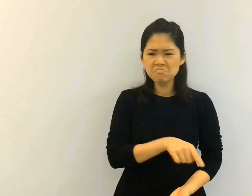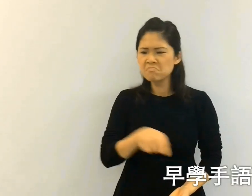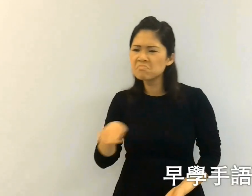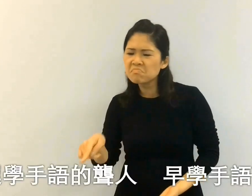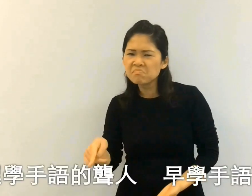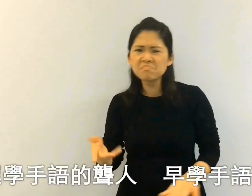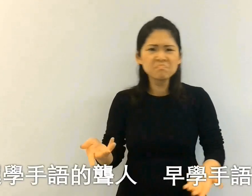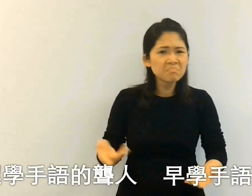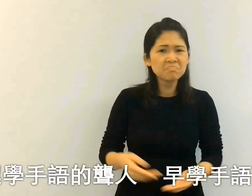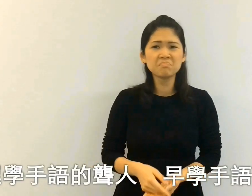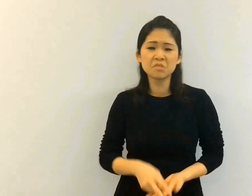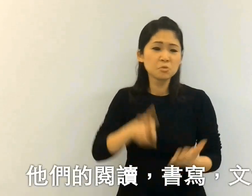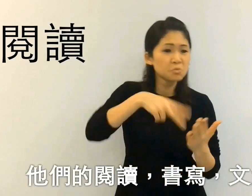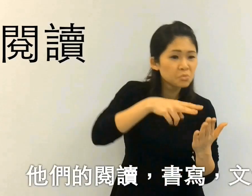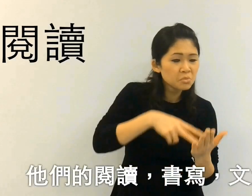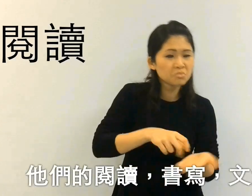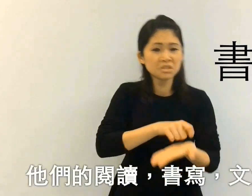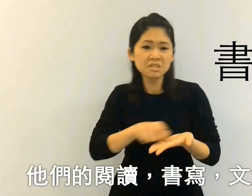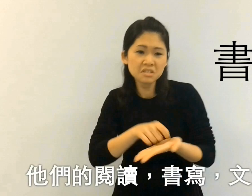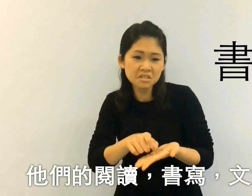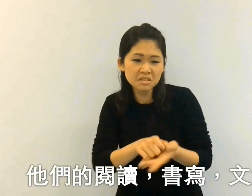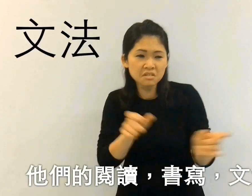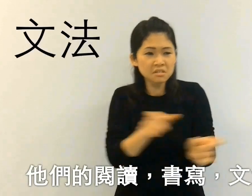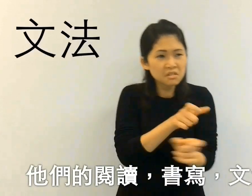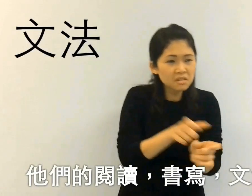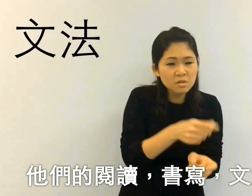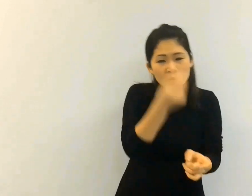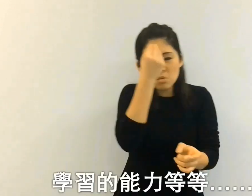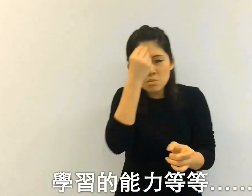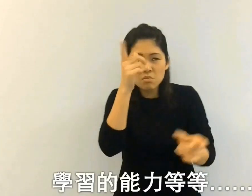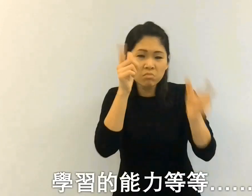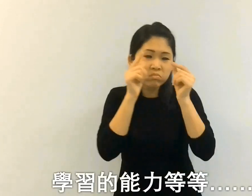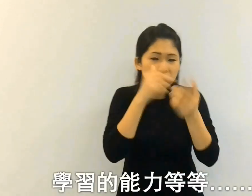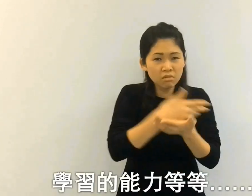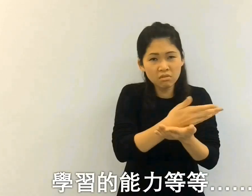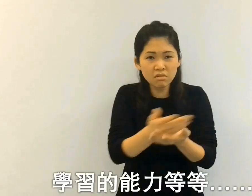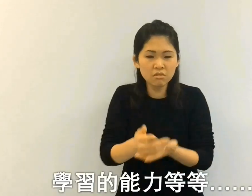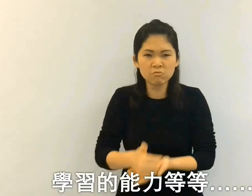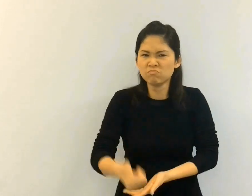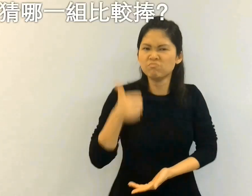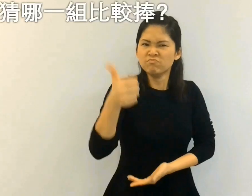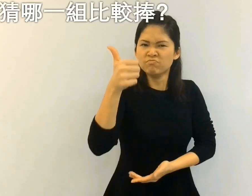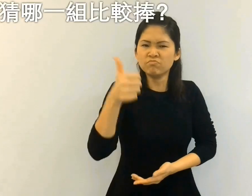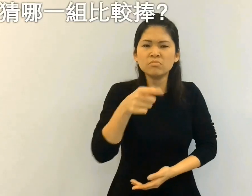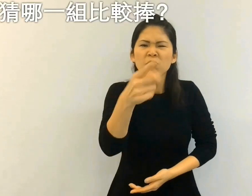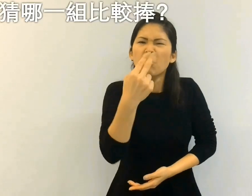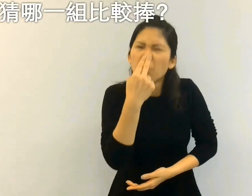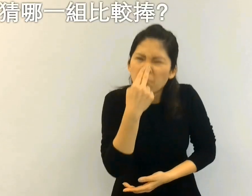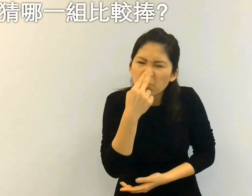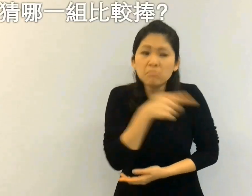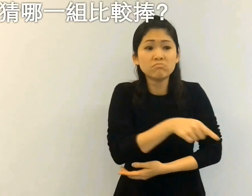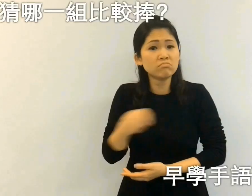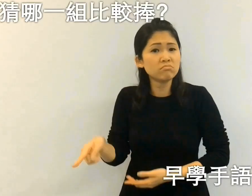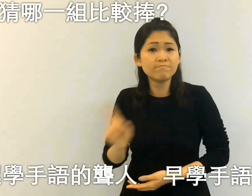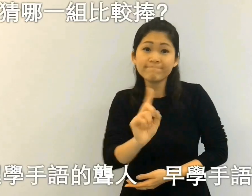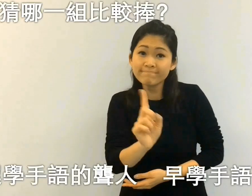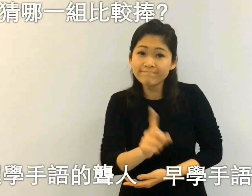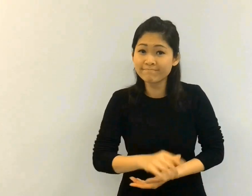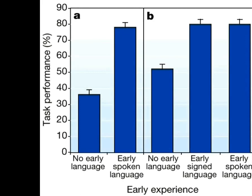Group with early sign language exposure vs. group without early sign language exposure. In terms of reading, writing, grammar, and learning ability, etc… Guess which group performs better?